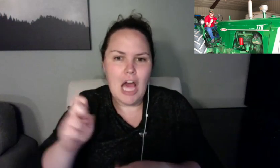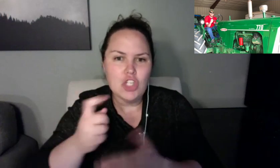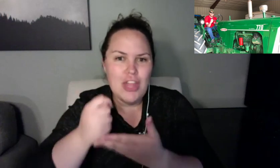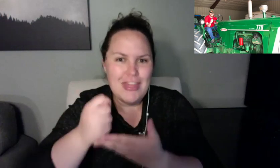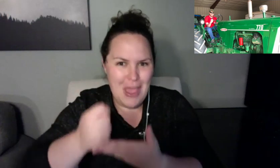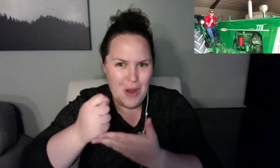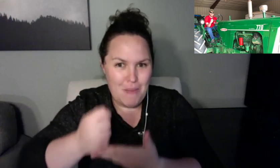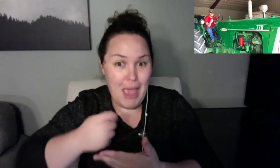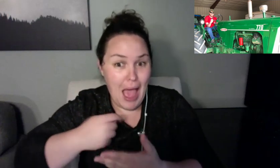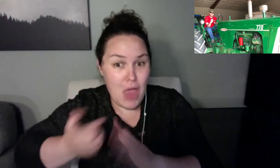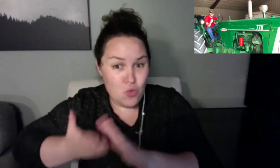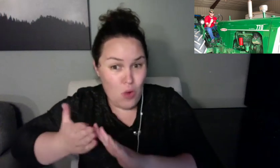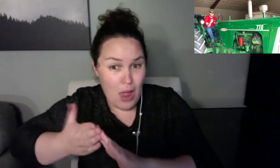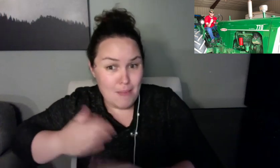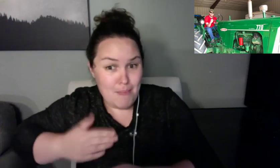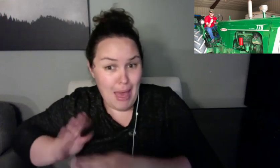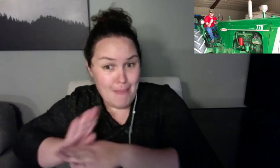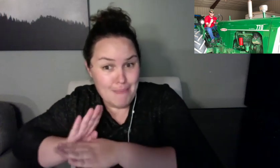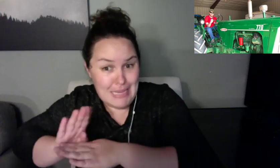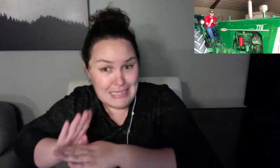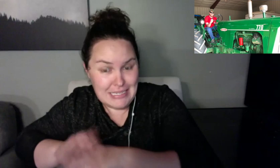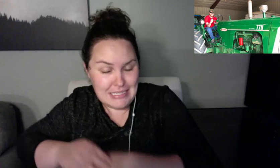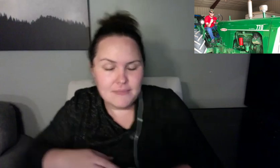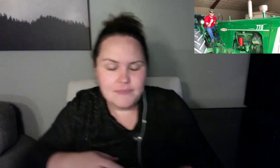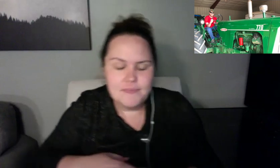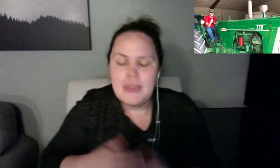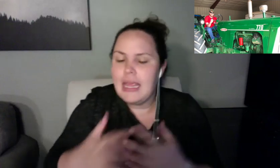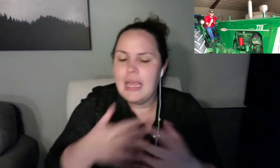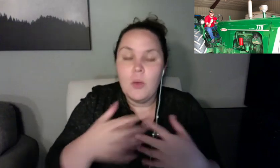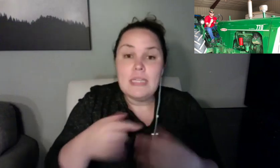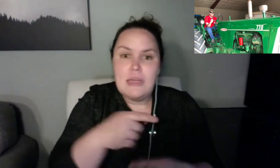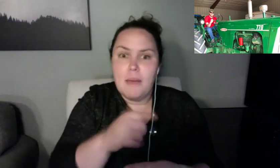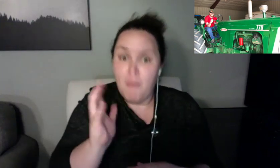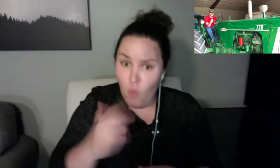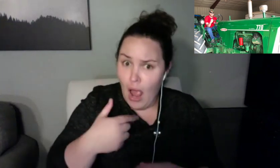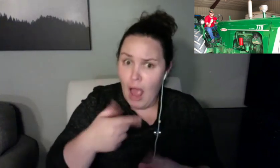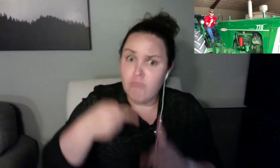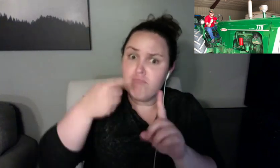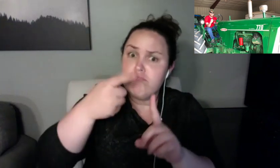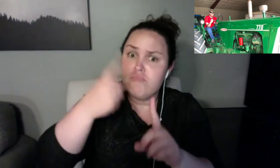I wanted to be a mechanic at one time. And I just decided, well, I kind of have more